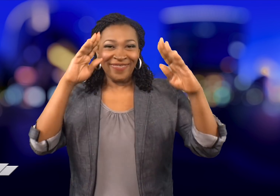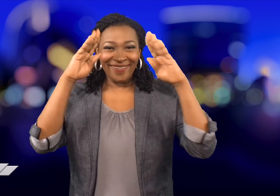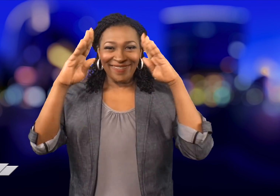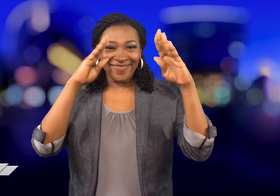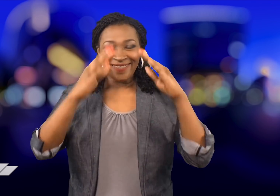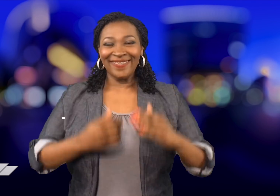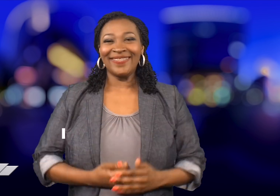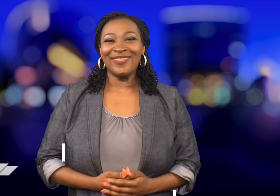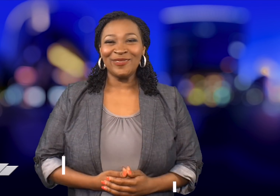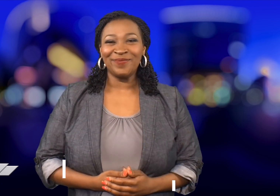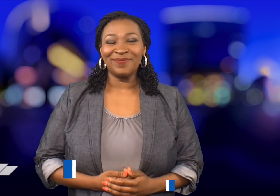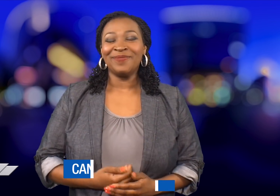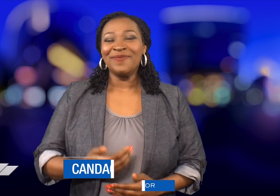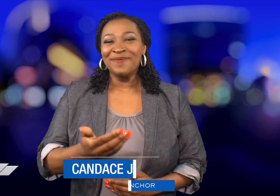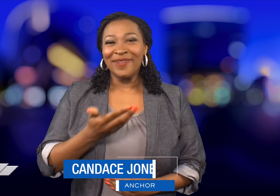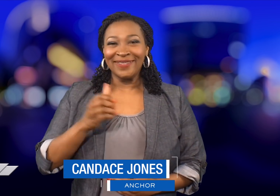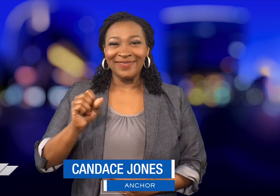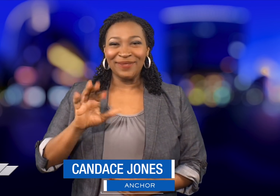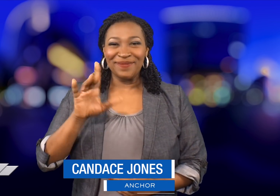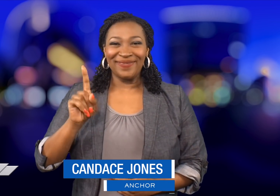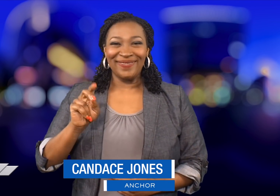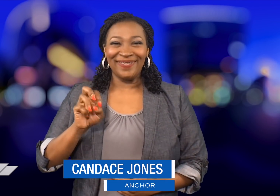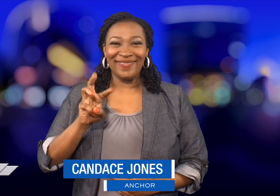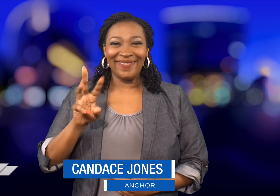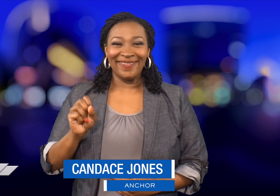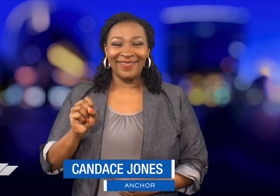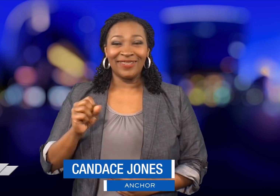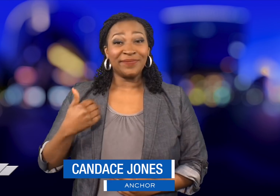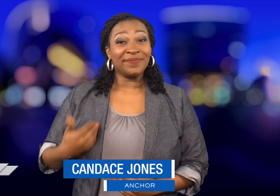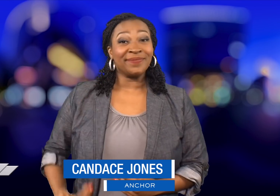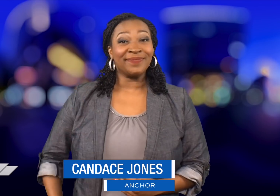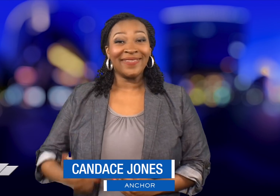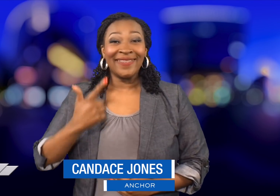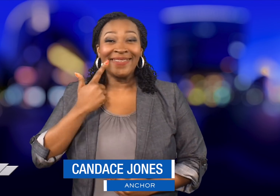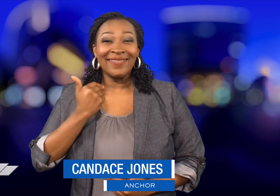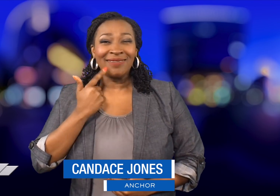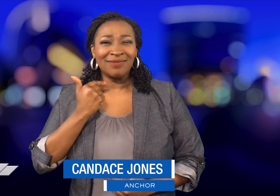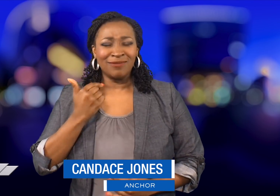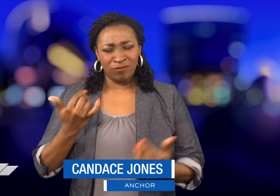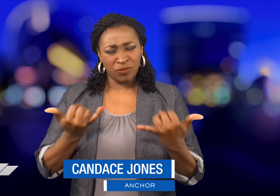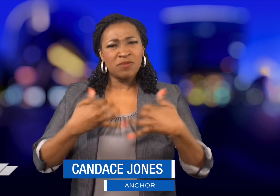Hello everyone. Welcome to Sign1News. I'm Candace Jones.